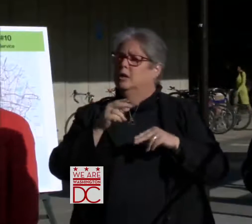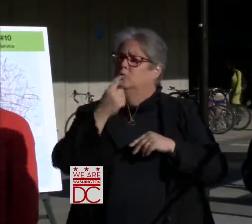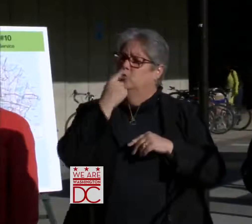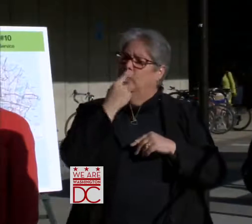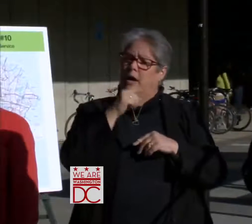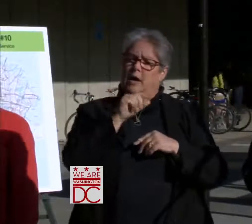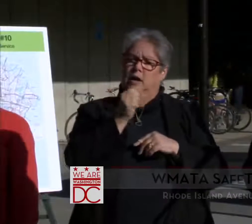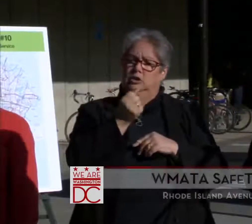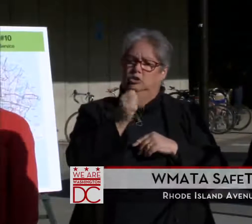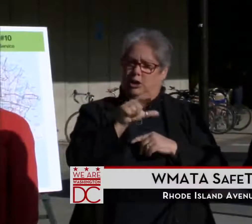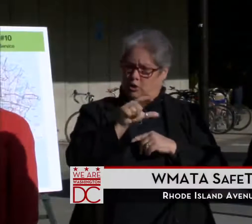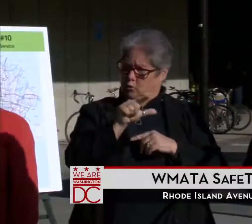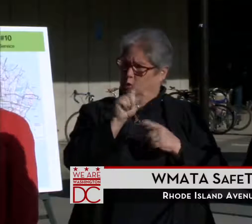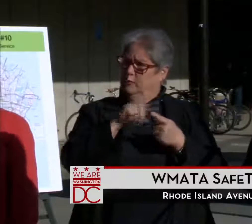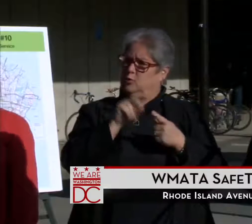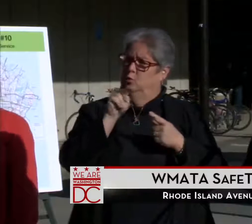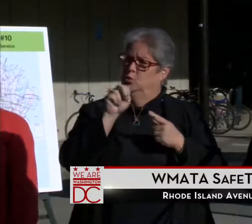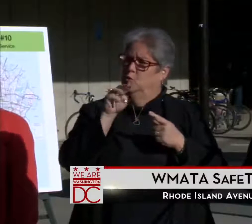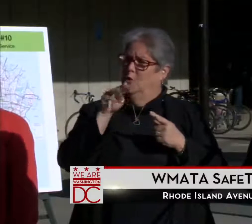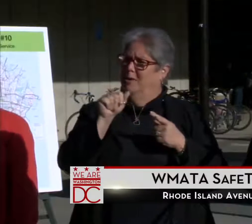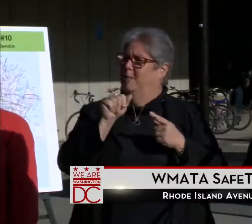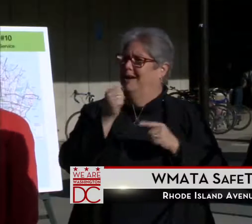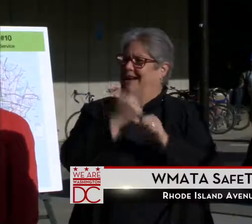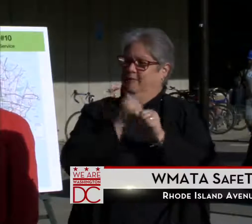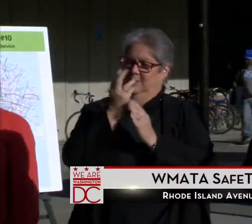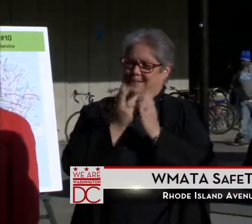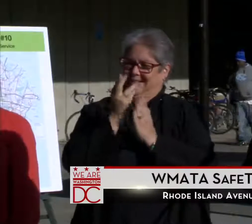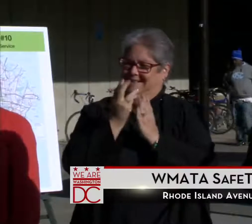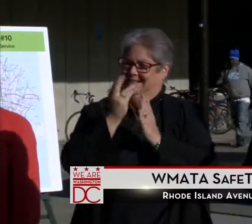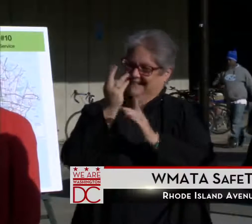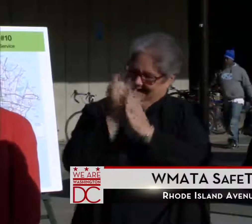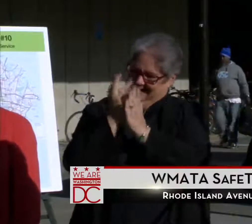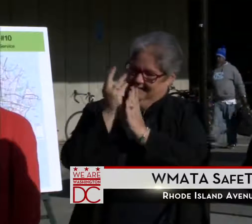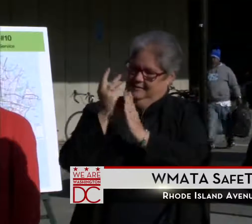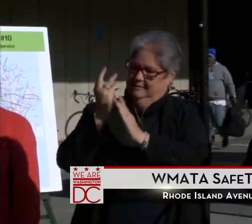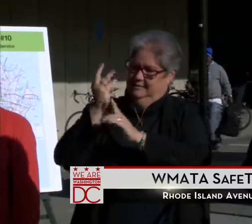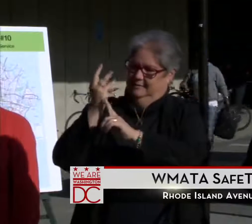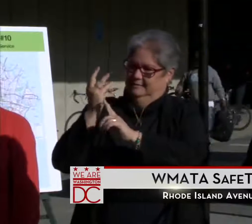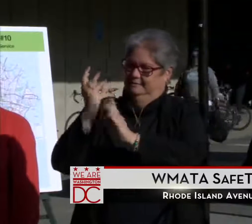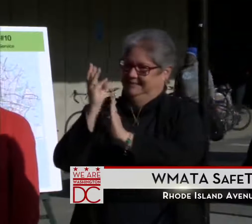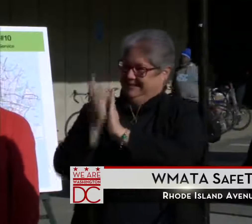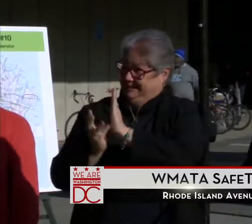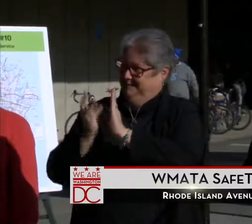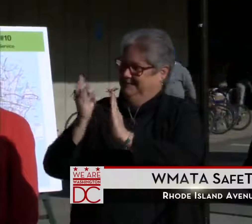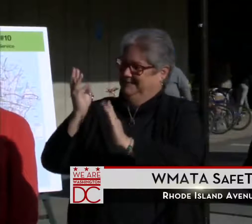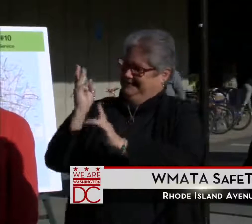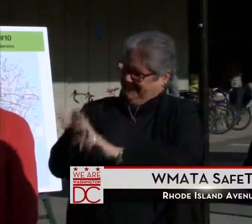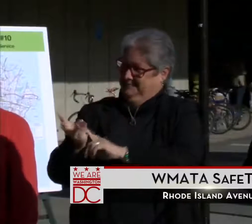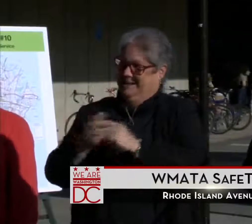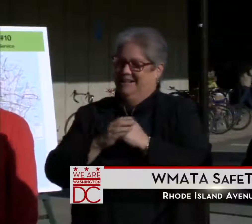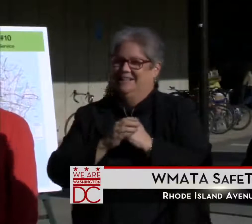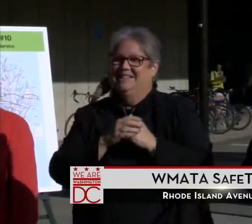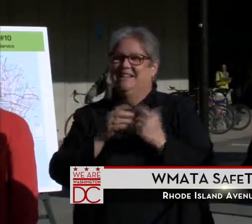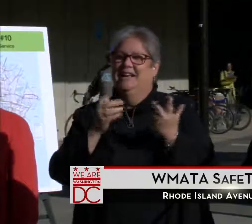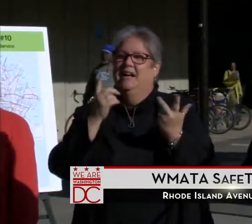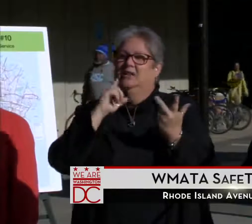EVERY SIX MINUTES WHICH IS A 50% REDUCTION IN OUR NORMAL SERVICE SO YOU CAN EXPECT EXTREME CROWDING AND POTENTIAL DELAYS ON